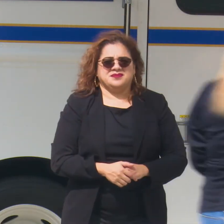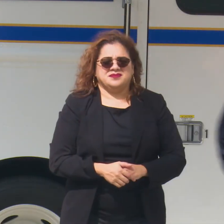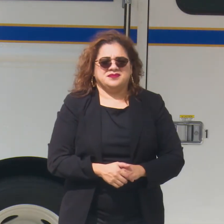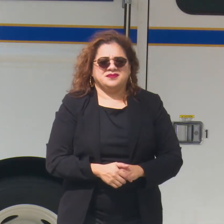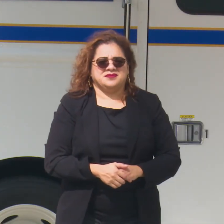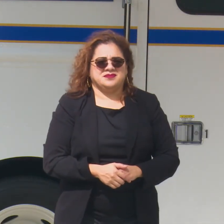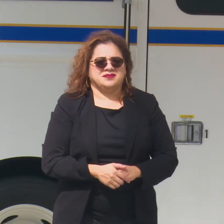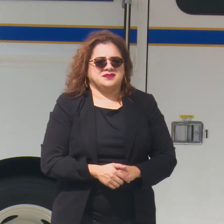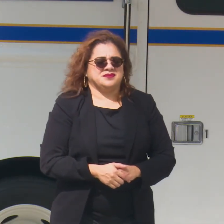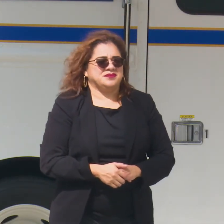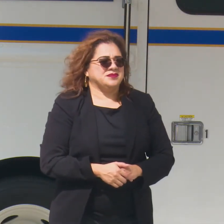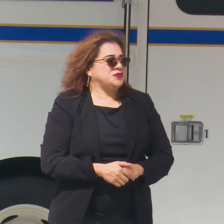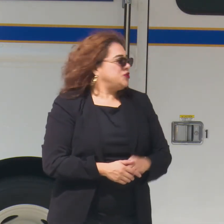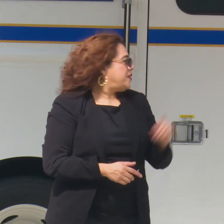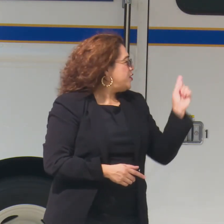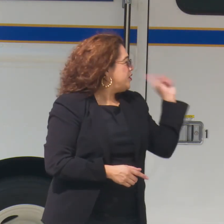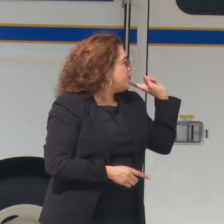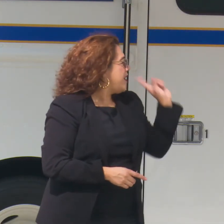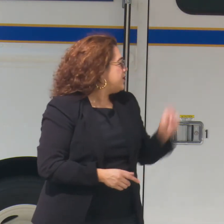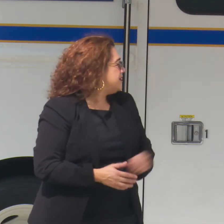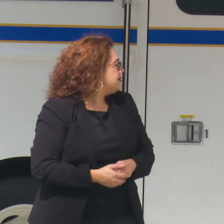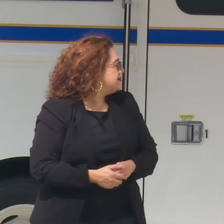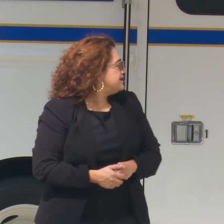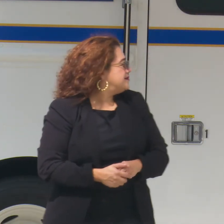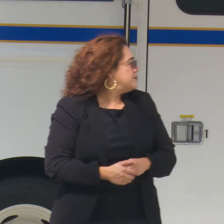Any other questions?